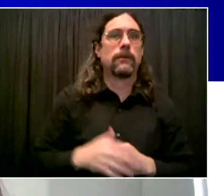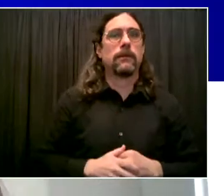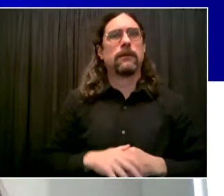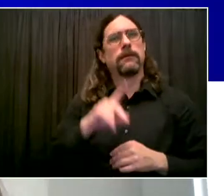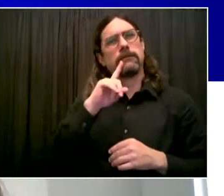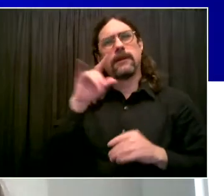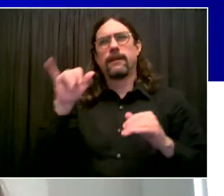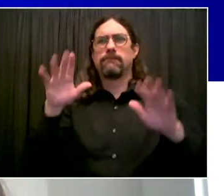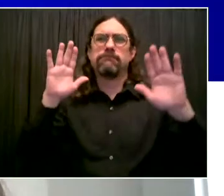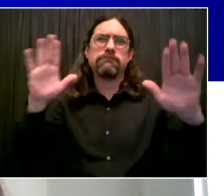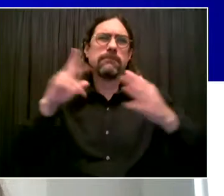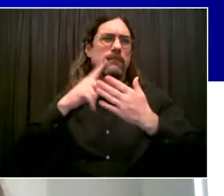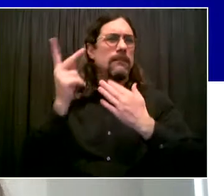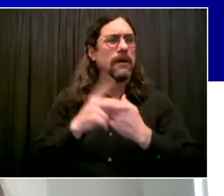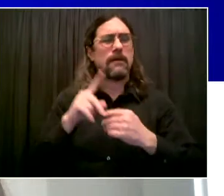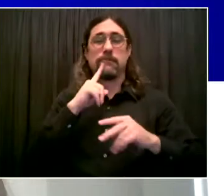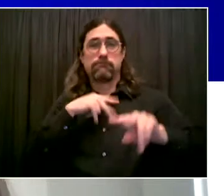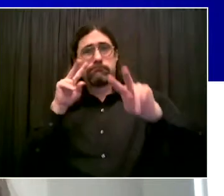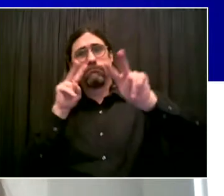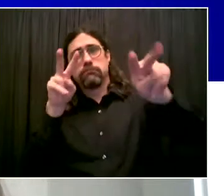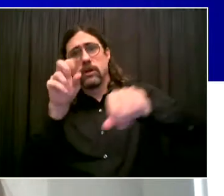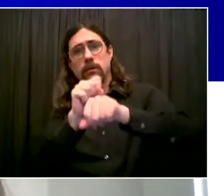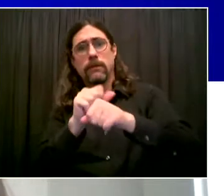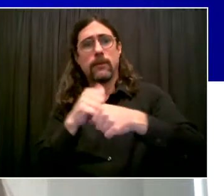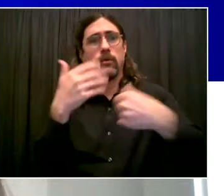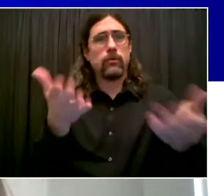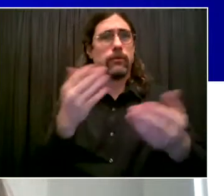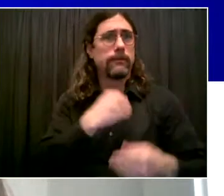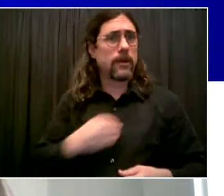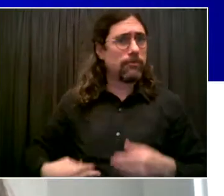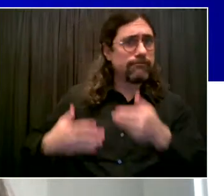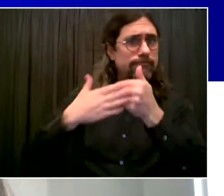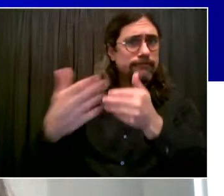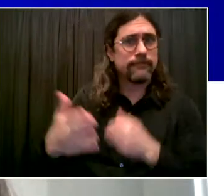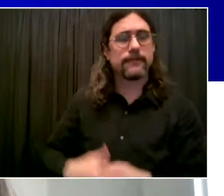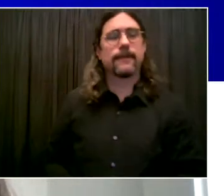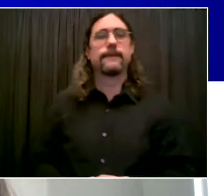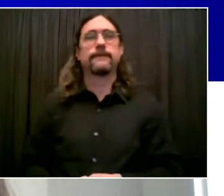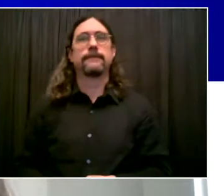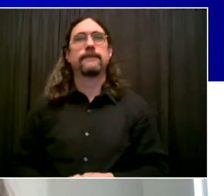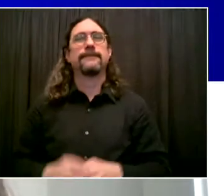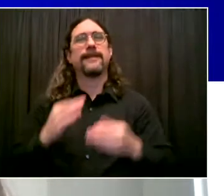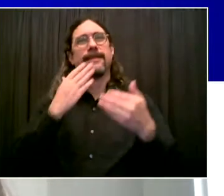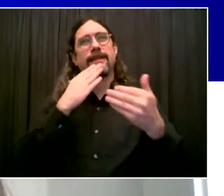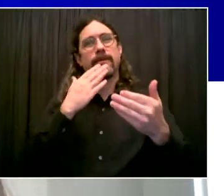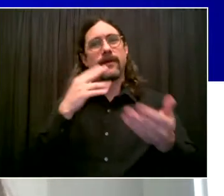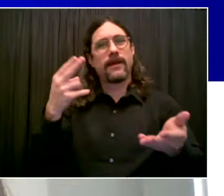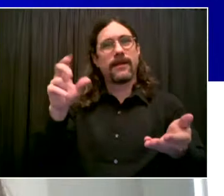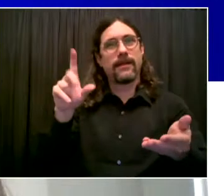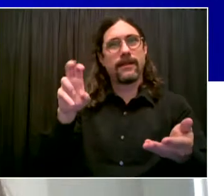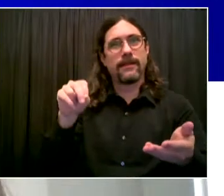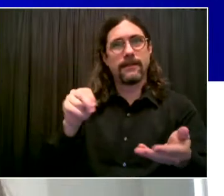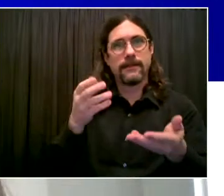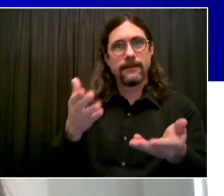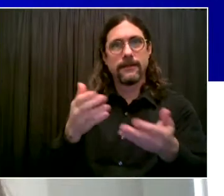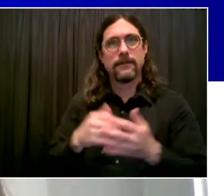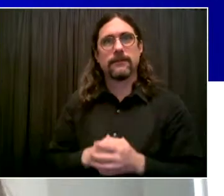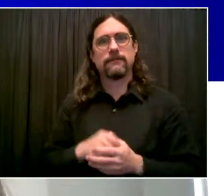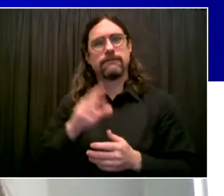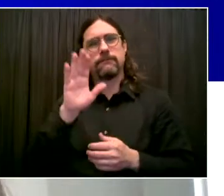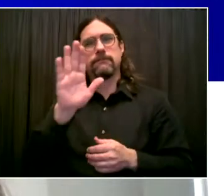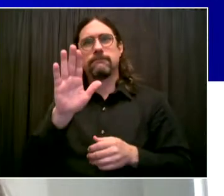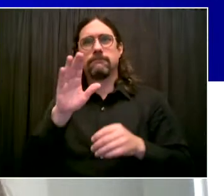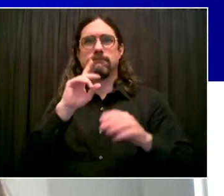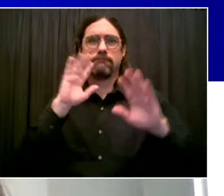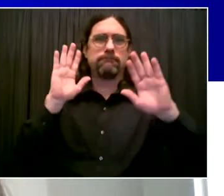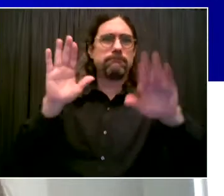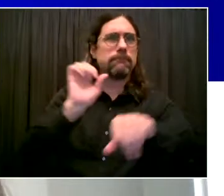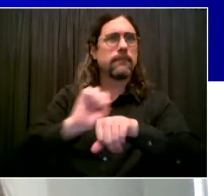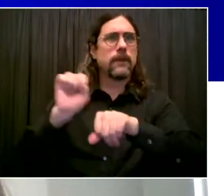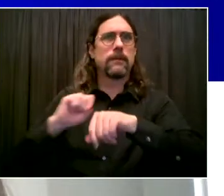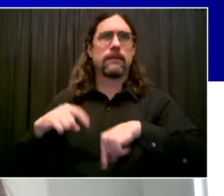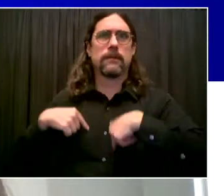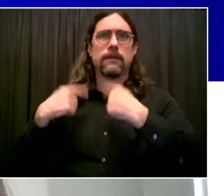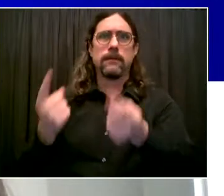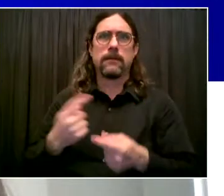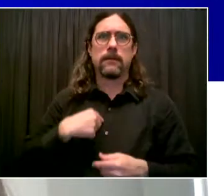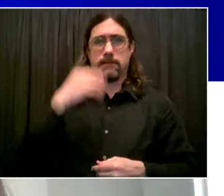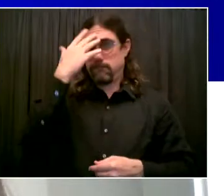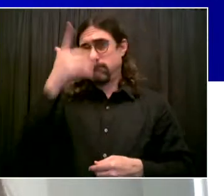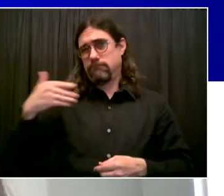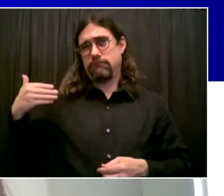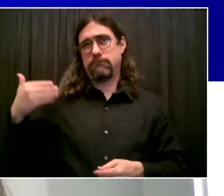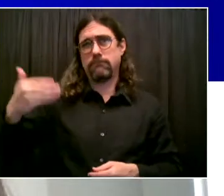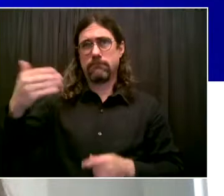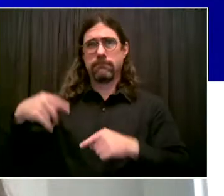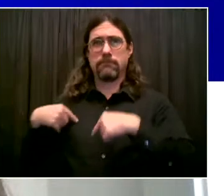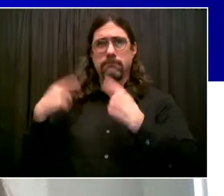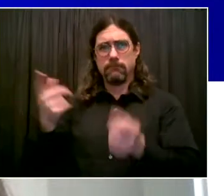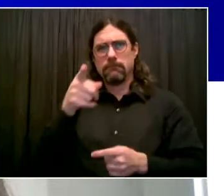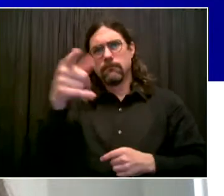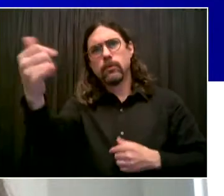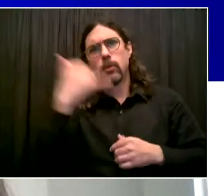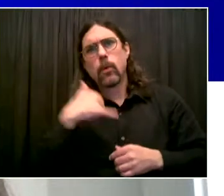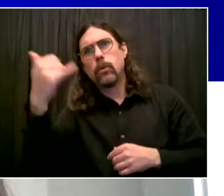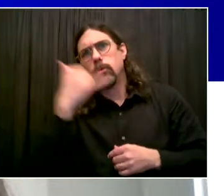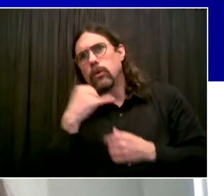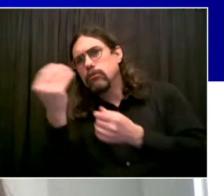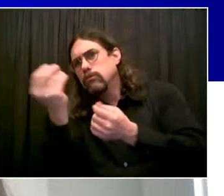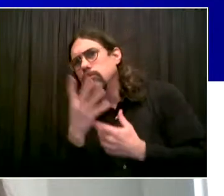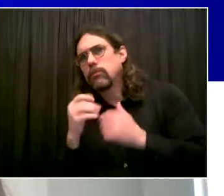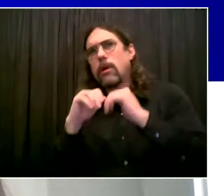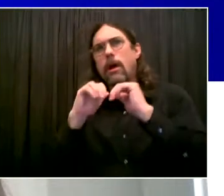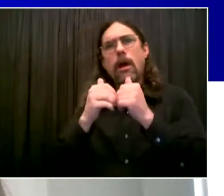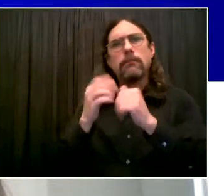THIS MATTER.